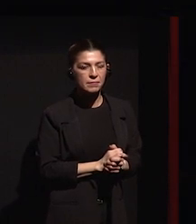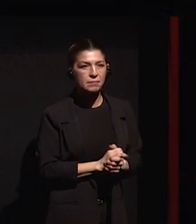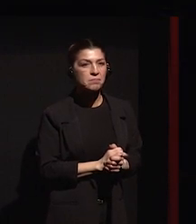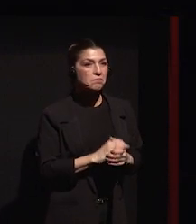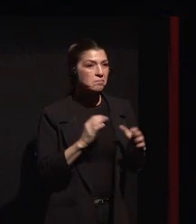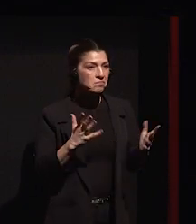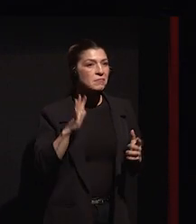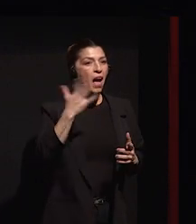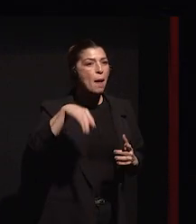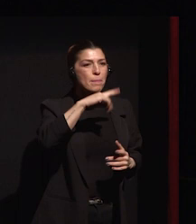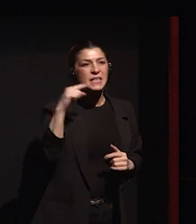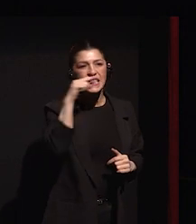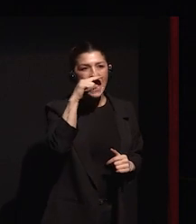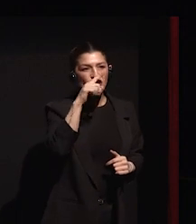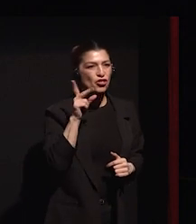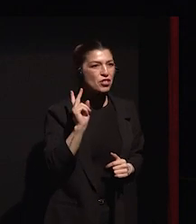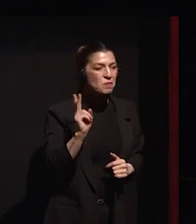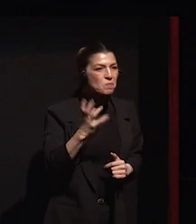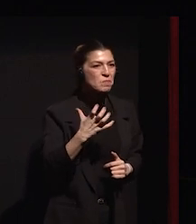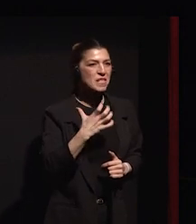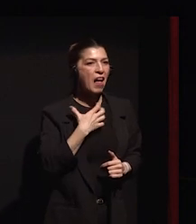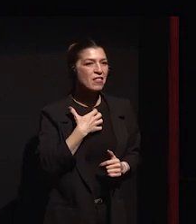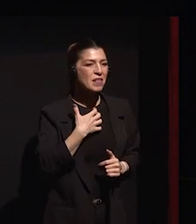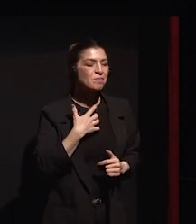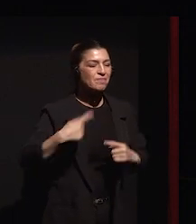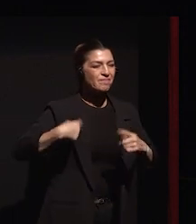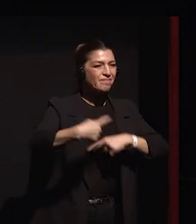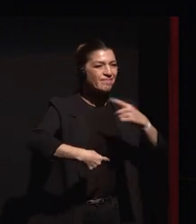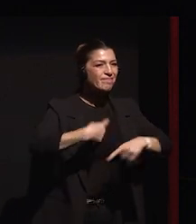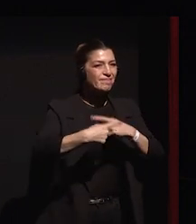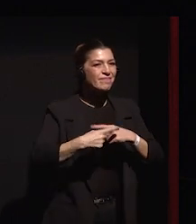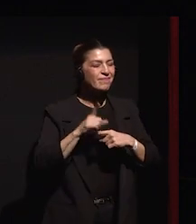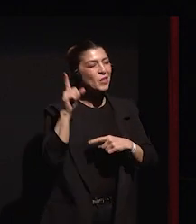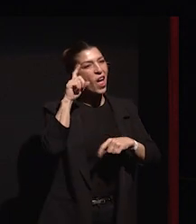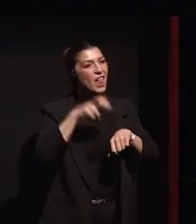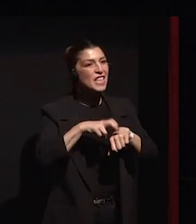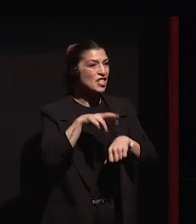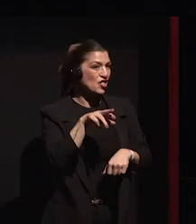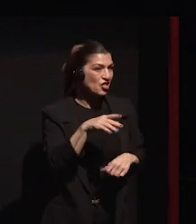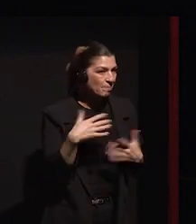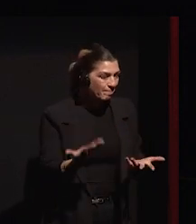looking for how their identity can be celebrated. I'm thinking about the WOW in Harlem